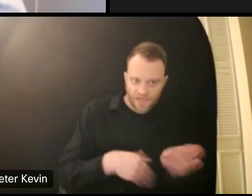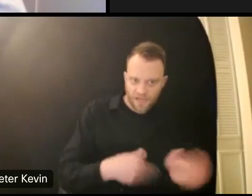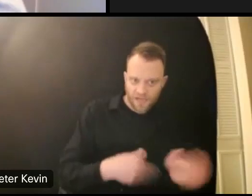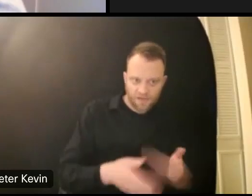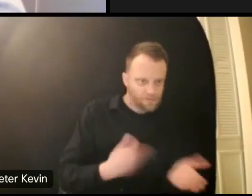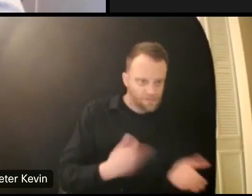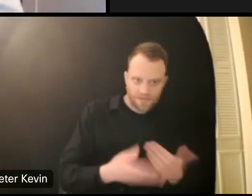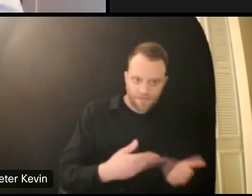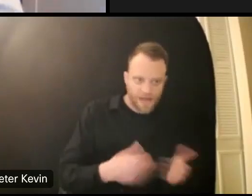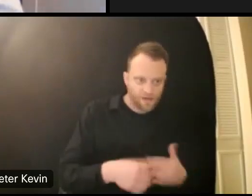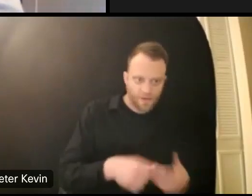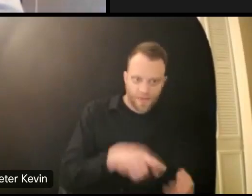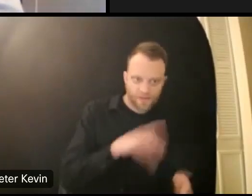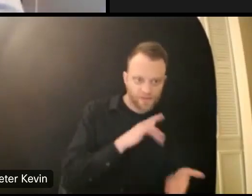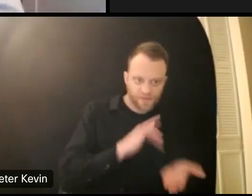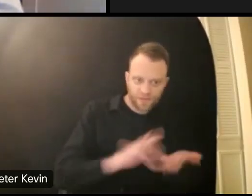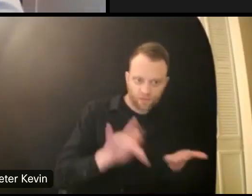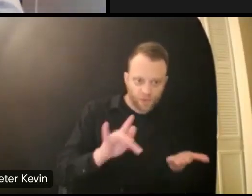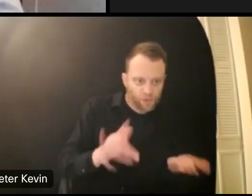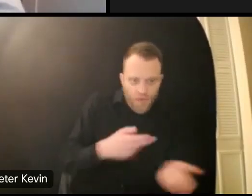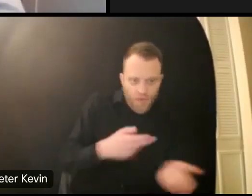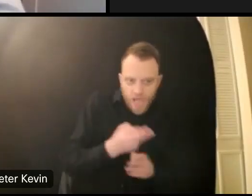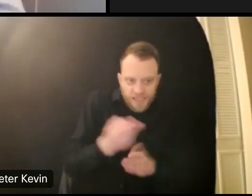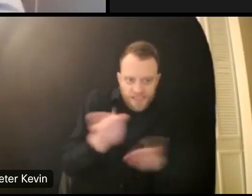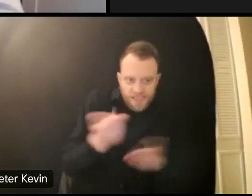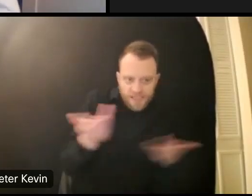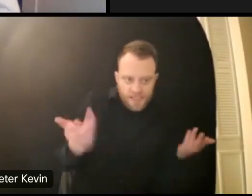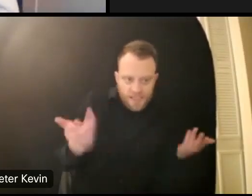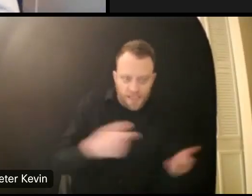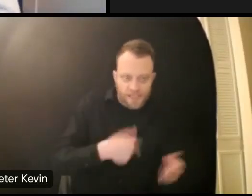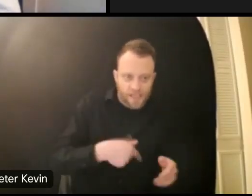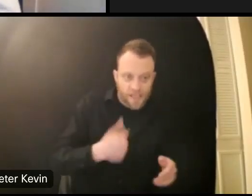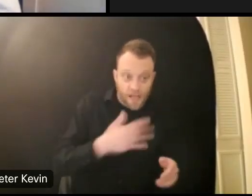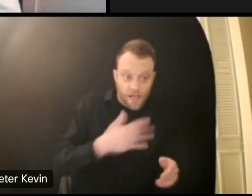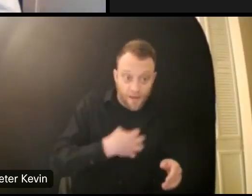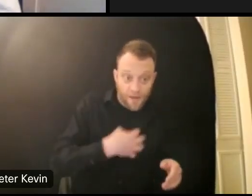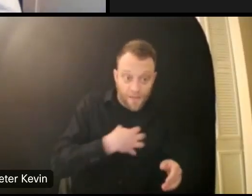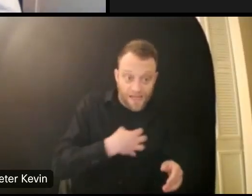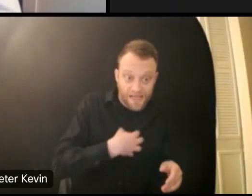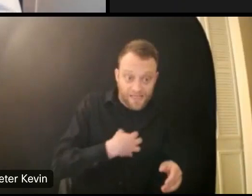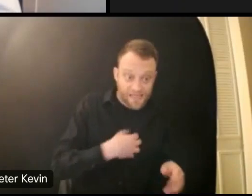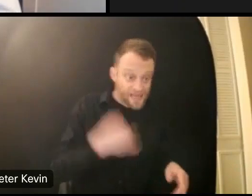you can listen to somebody, but if you don't do what it is they want you to do, they accuse you